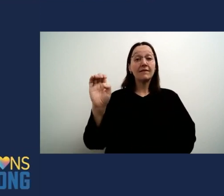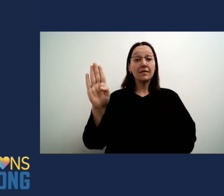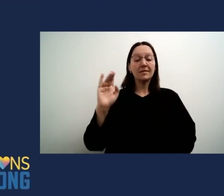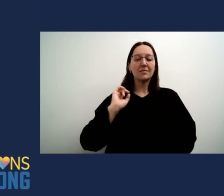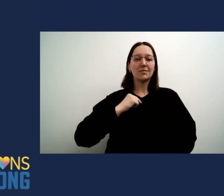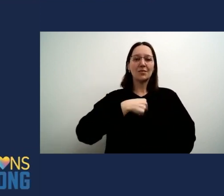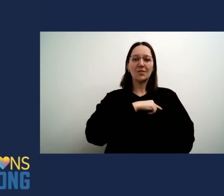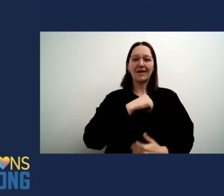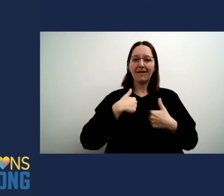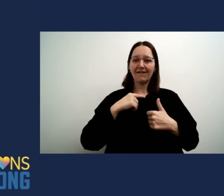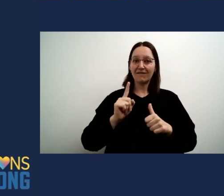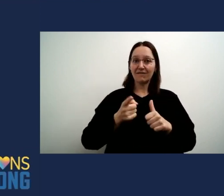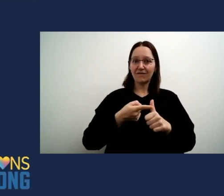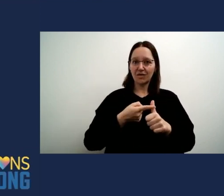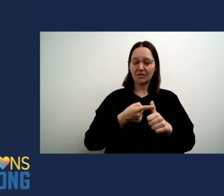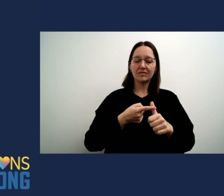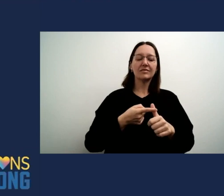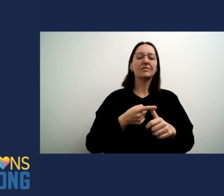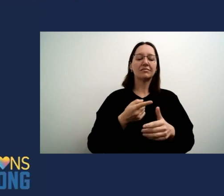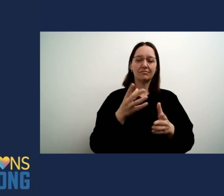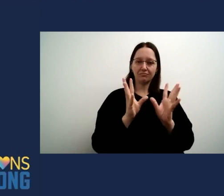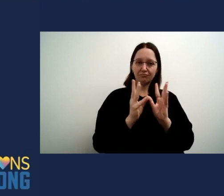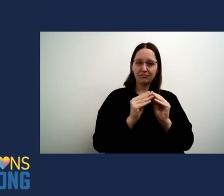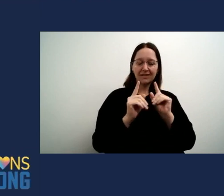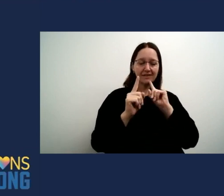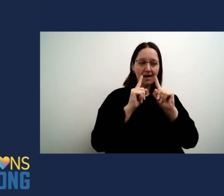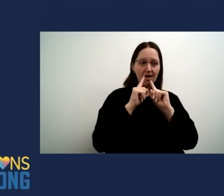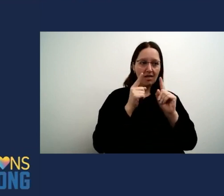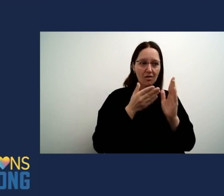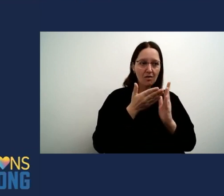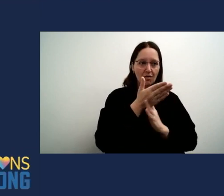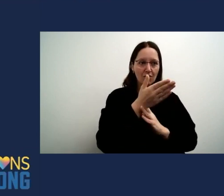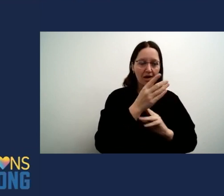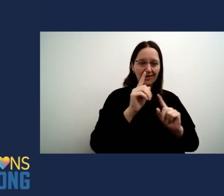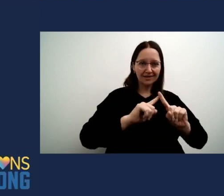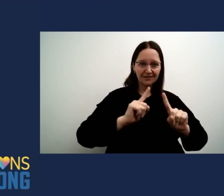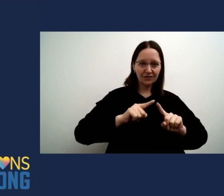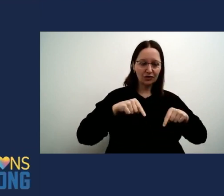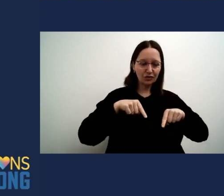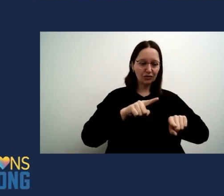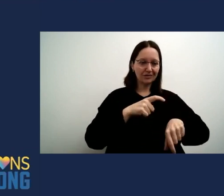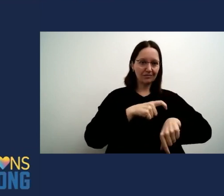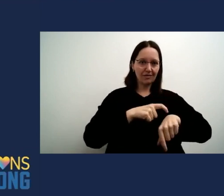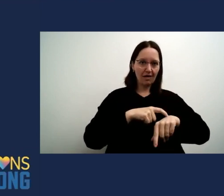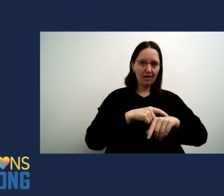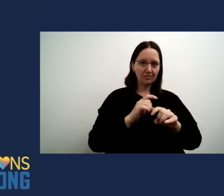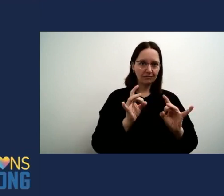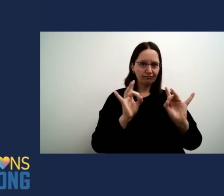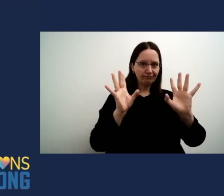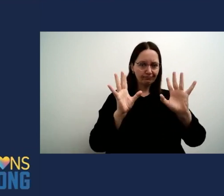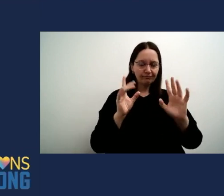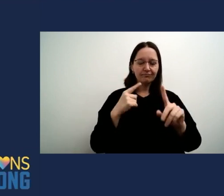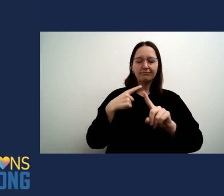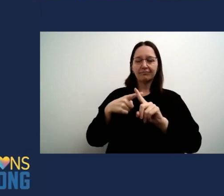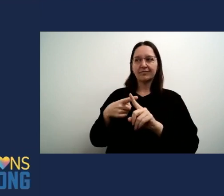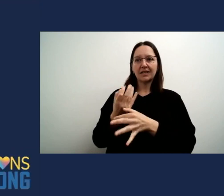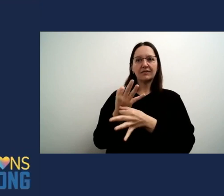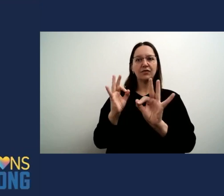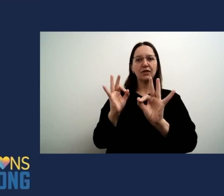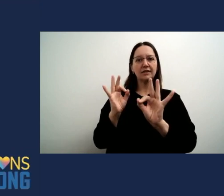subjects, islamophobia and anti-Semitism,